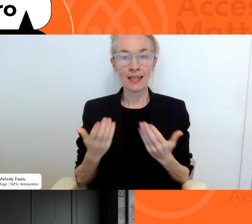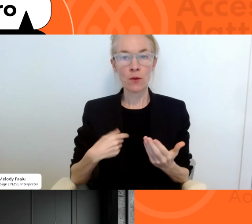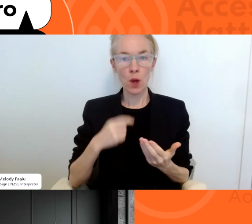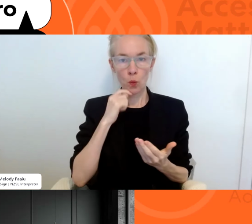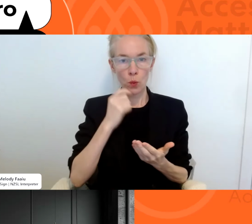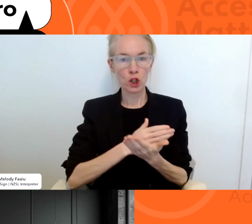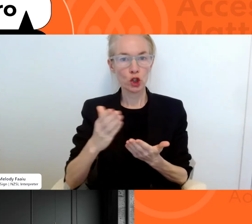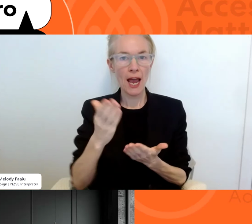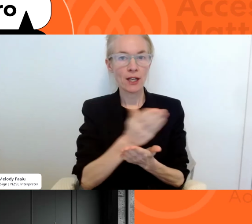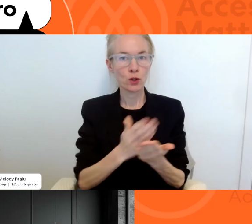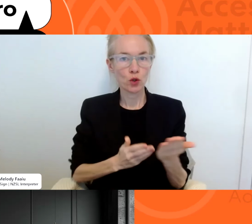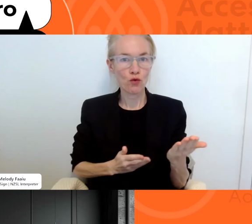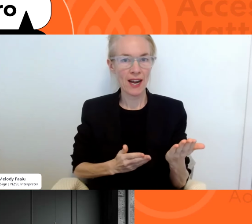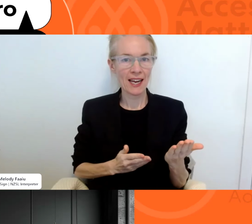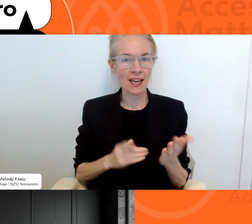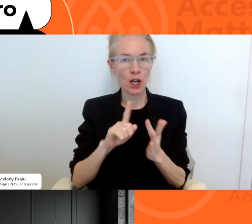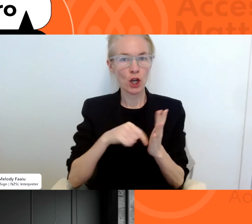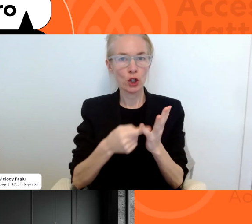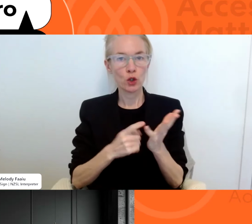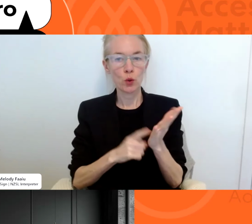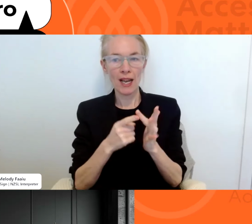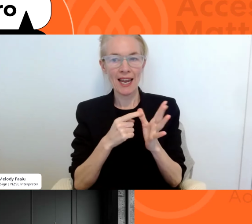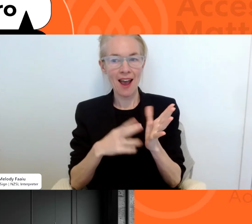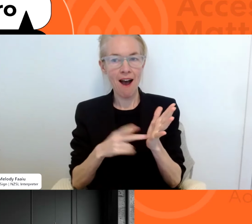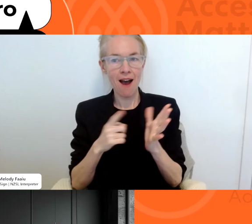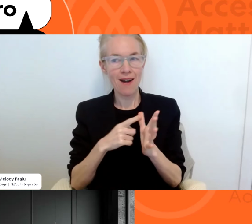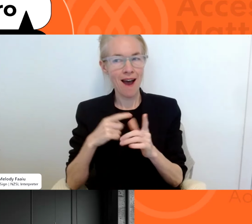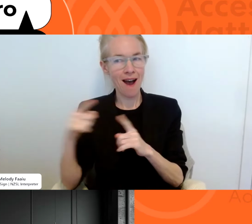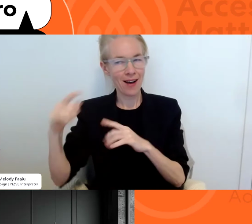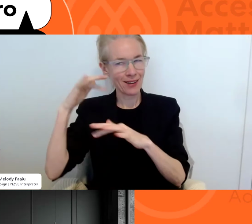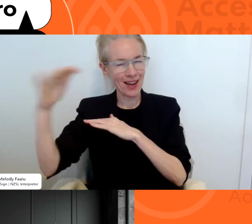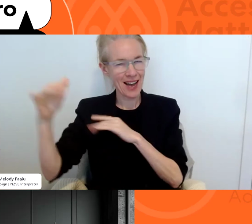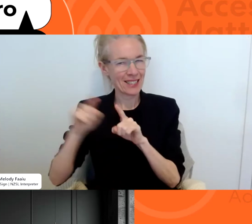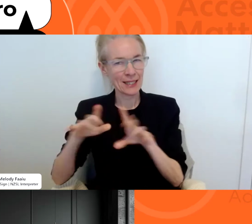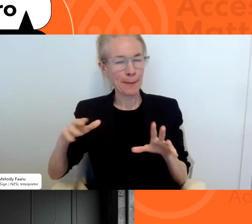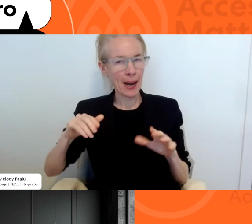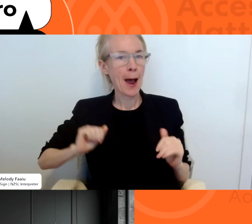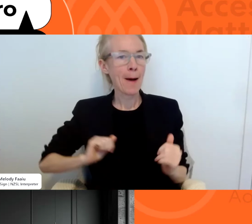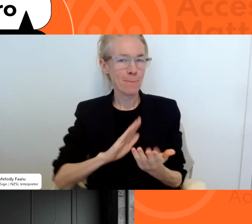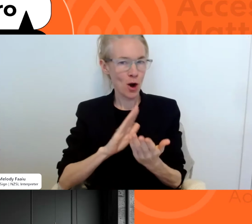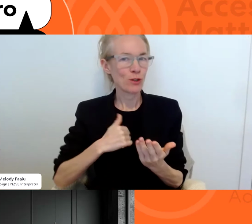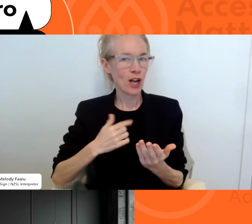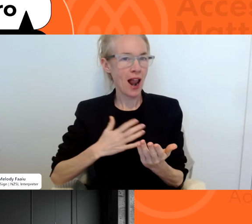regulation is fantastic and amazing. But let's look at what happens